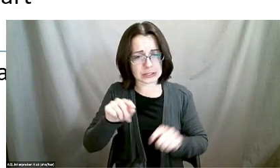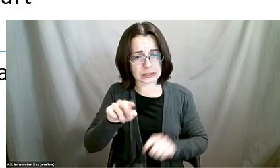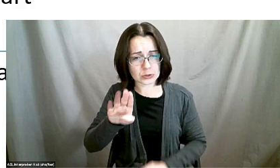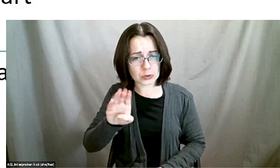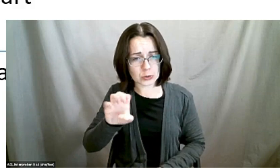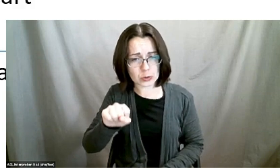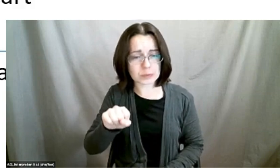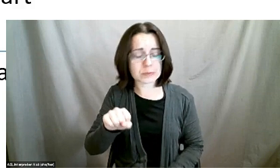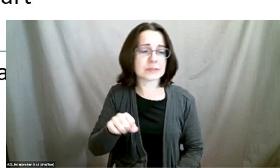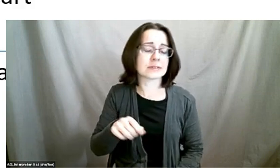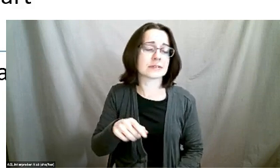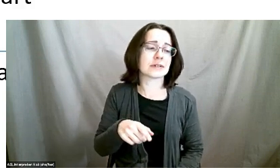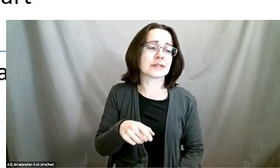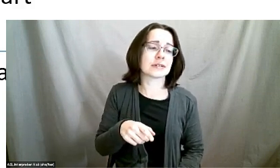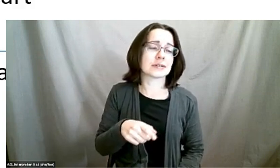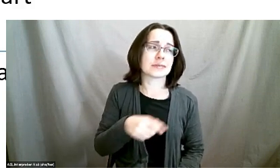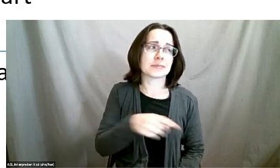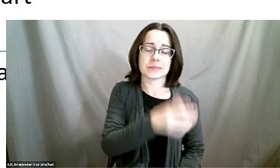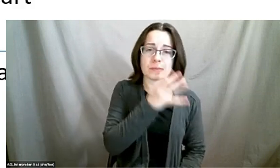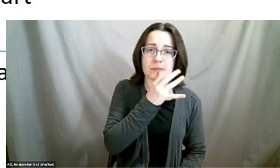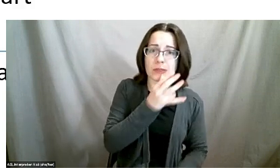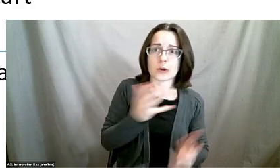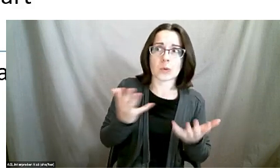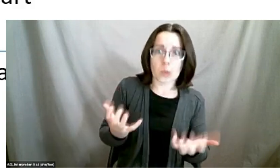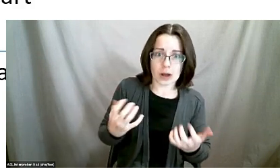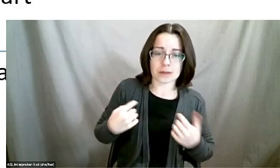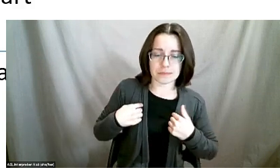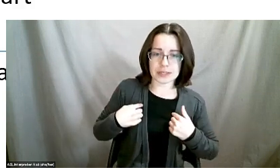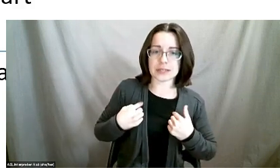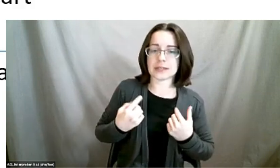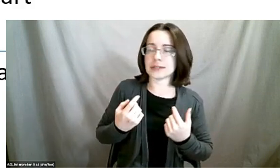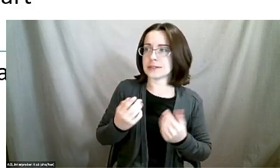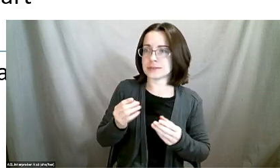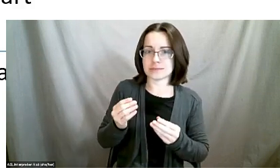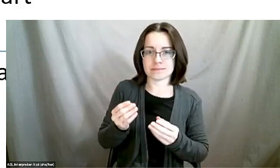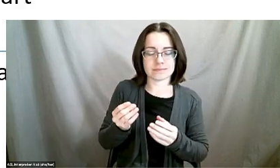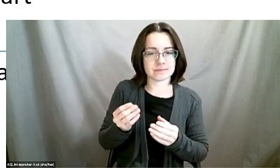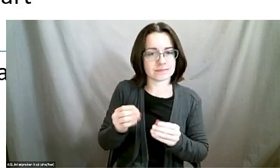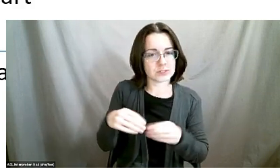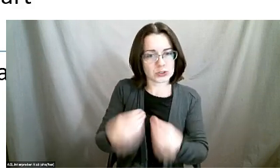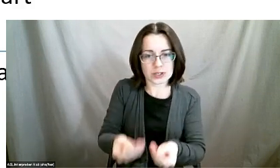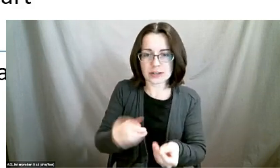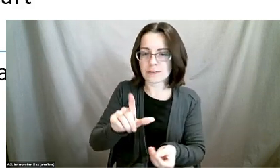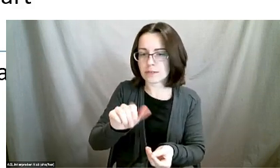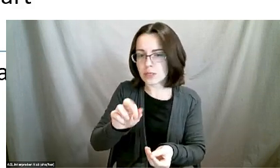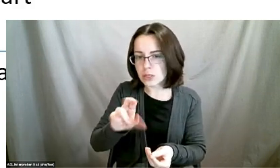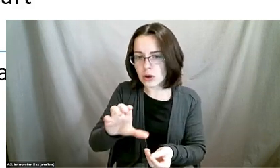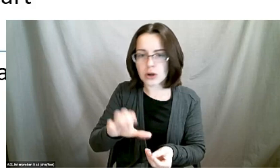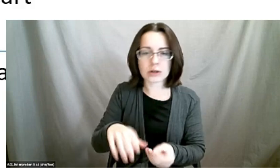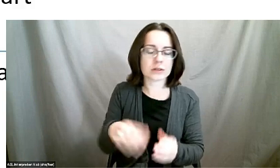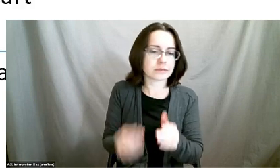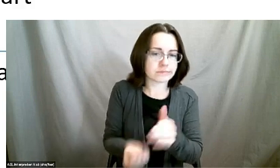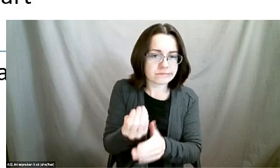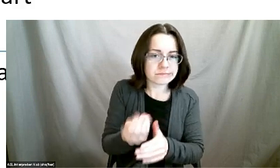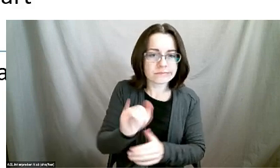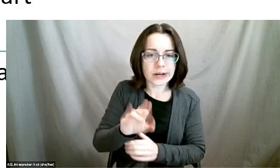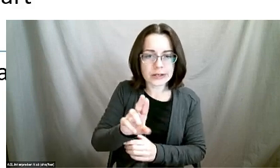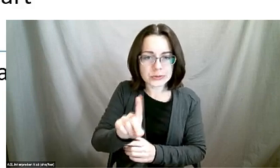wanted me to provide some sort of LARC, either an implant or an IUD because she felt that